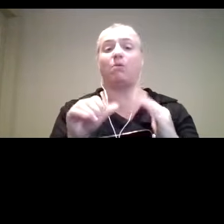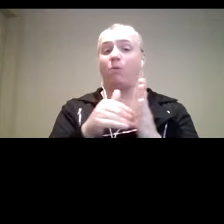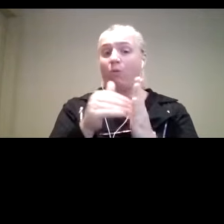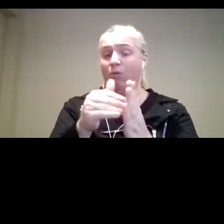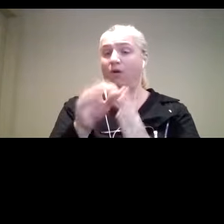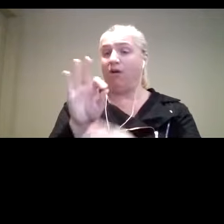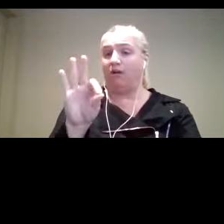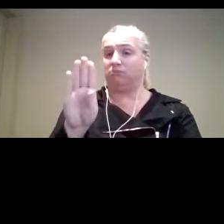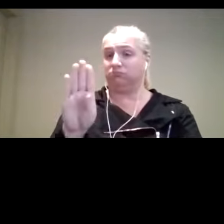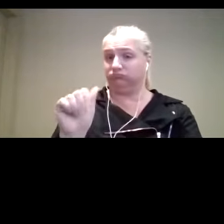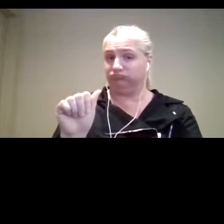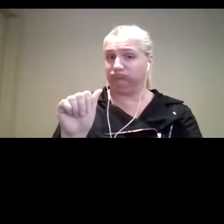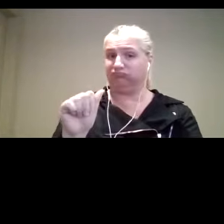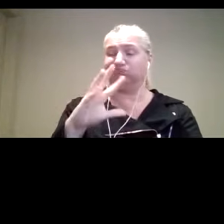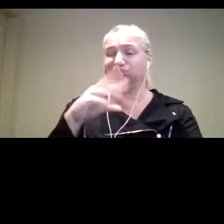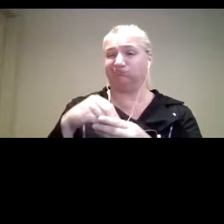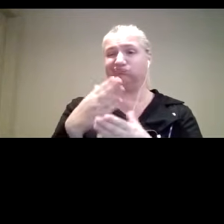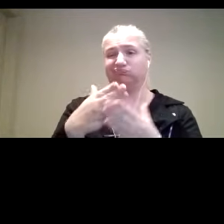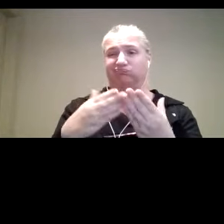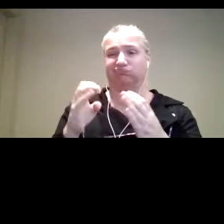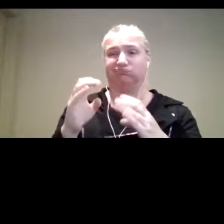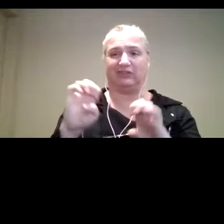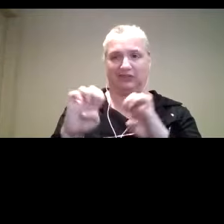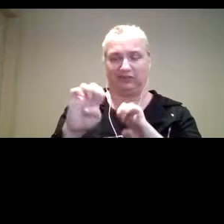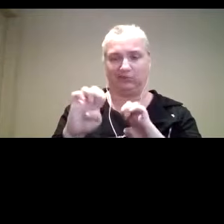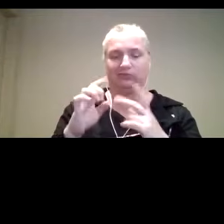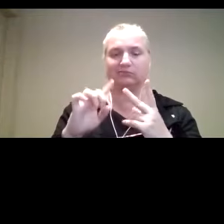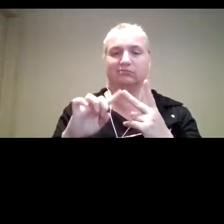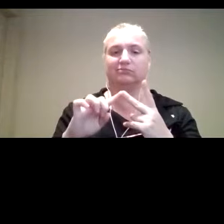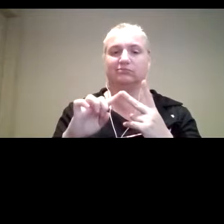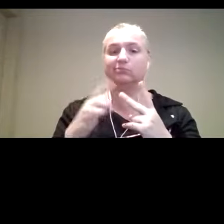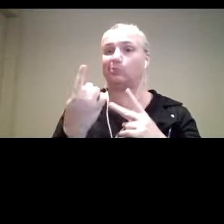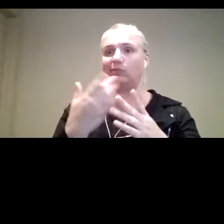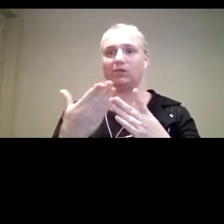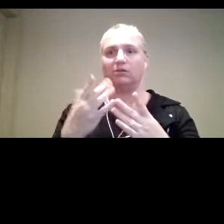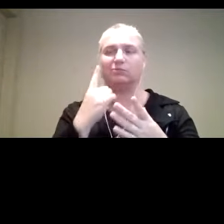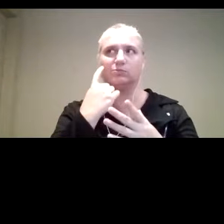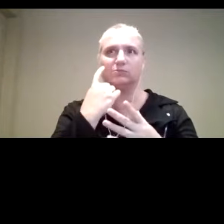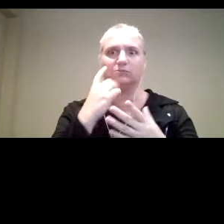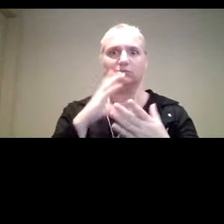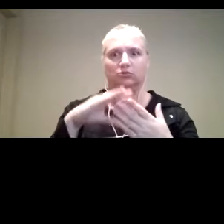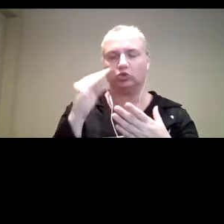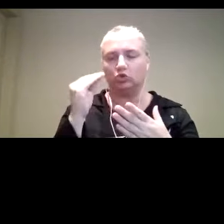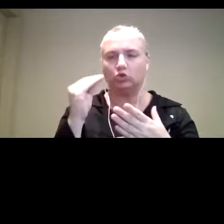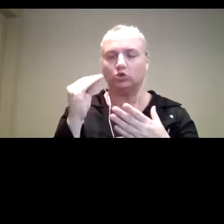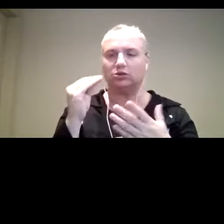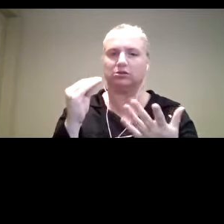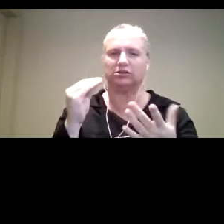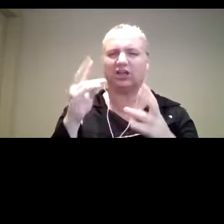as part of that evaluation. But one thing we were learning as we were digging into the IDEA